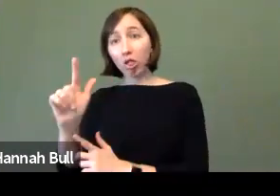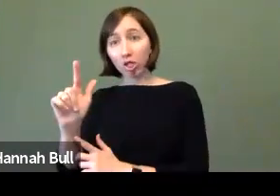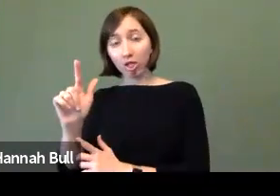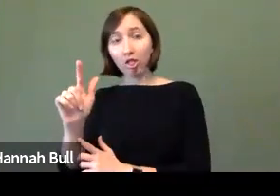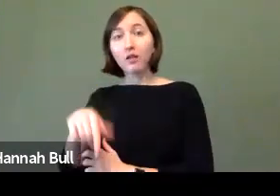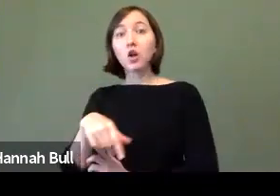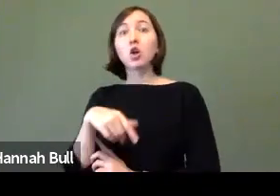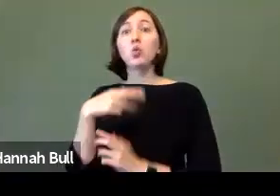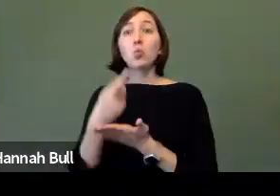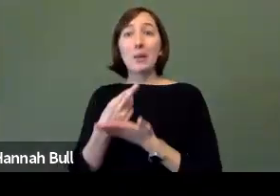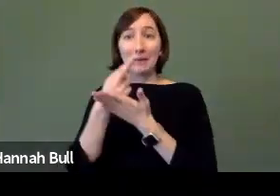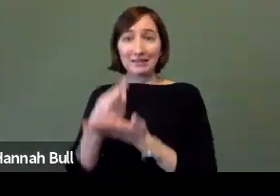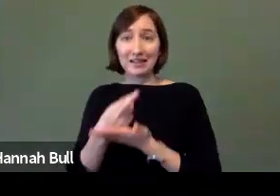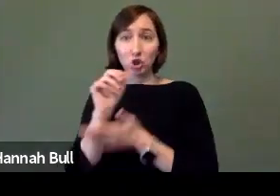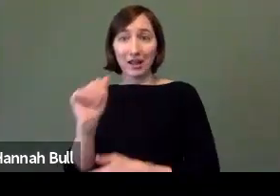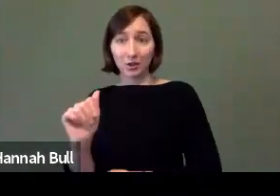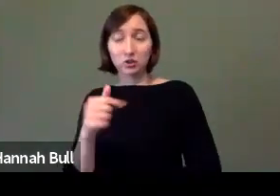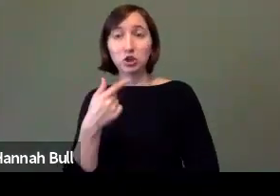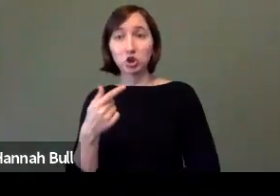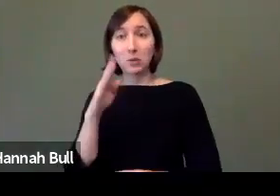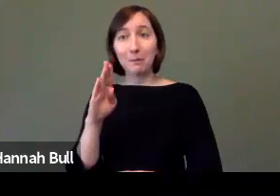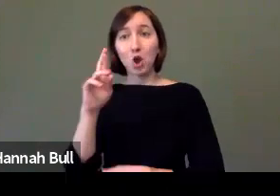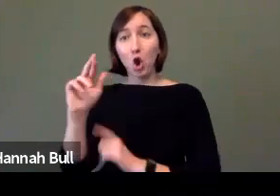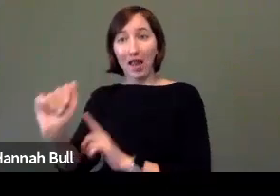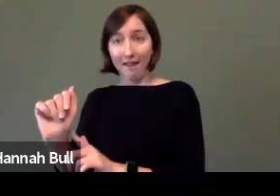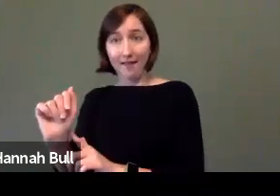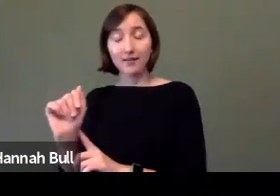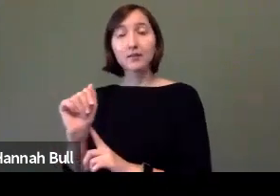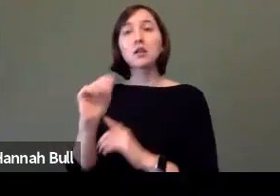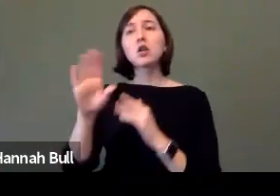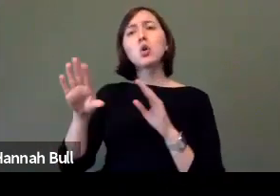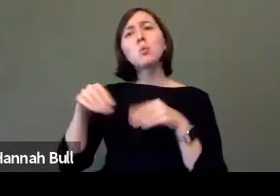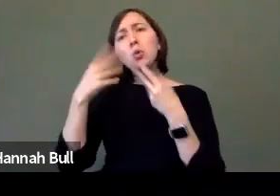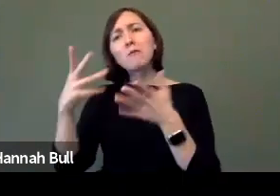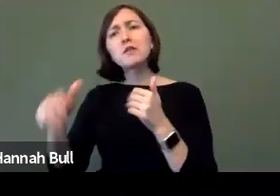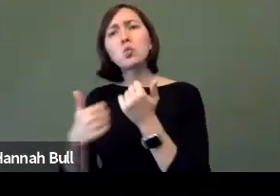It provides support for individuals of any disability